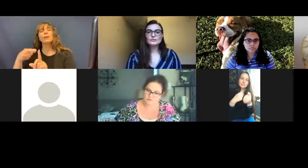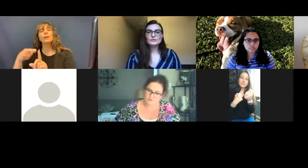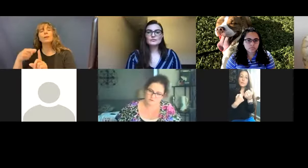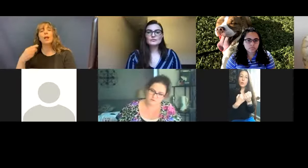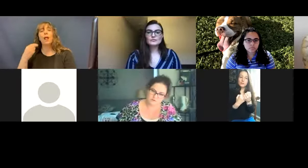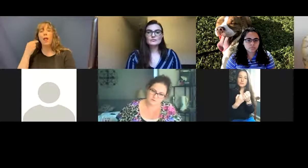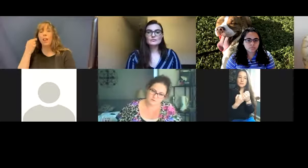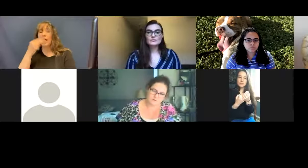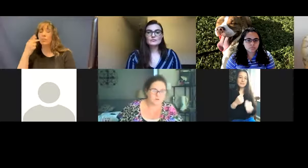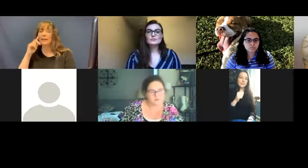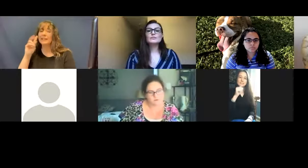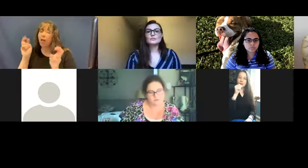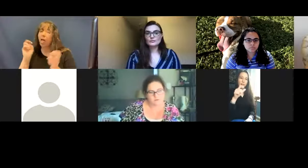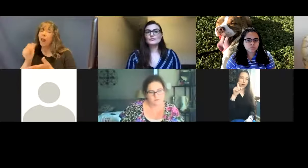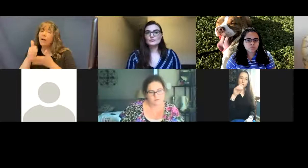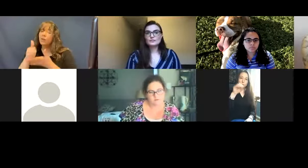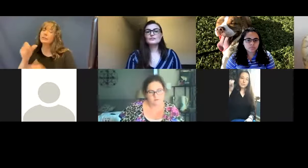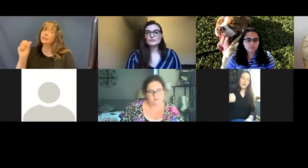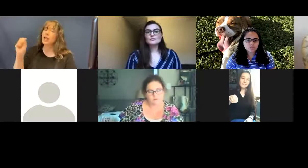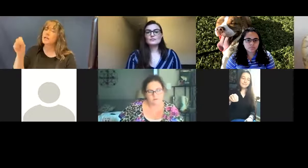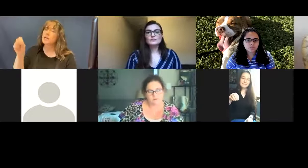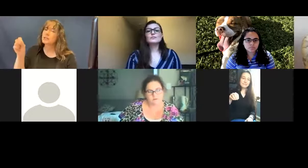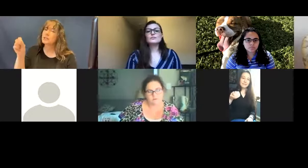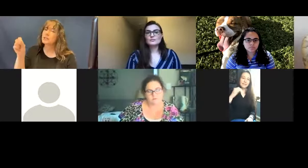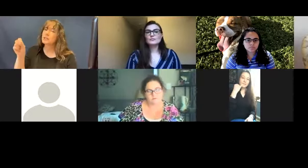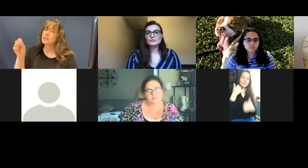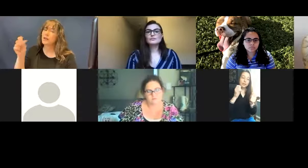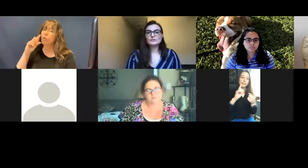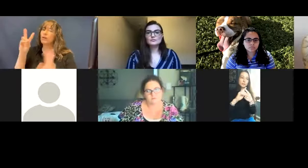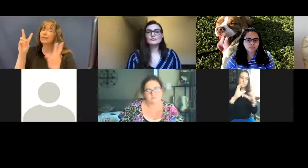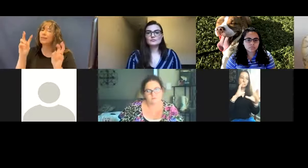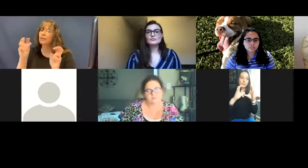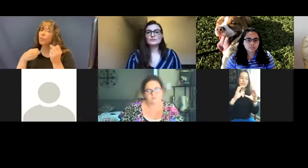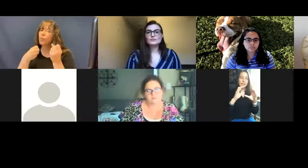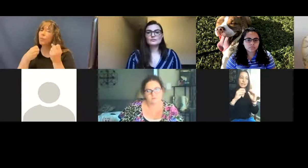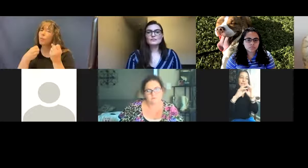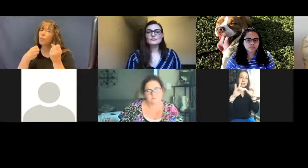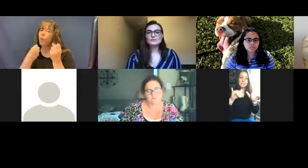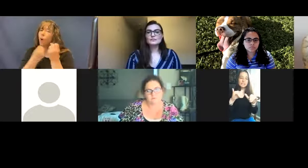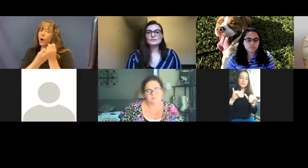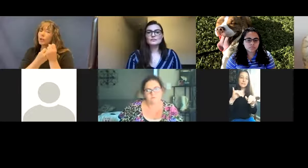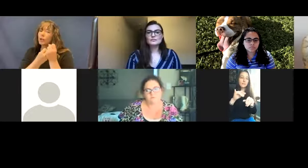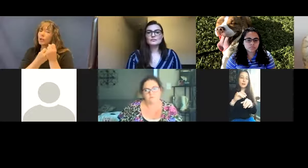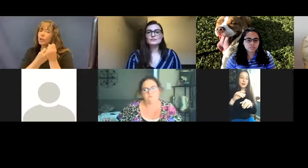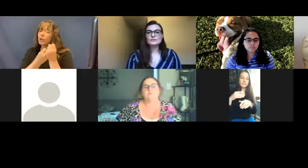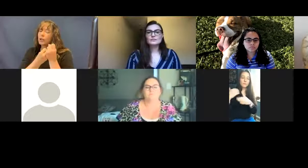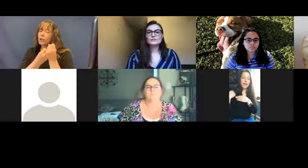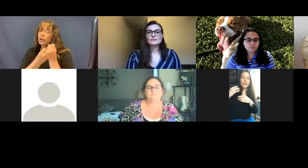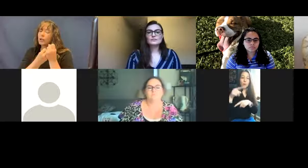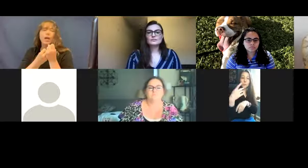as a support. It's not 100%. And if you're trying to communicate clearly, relying only